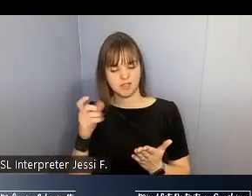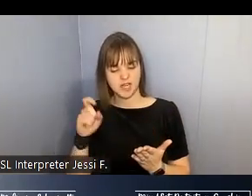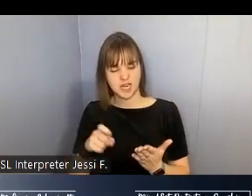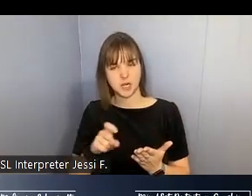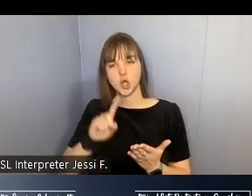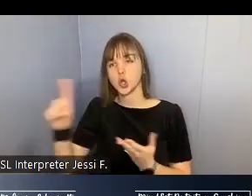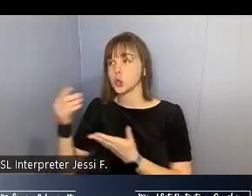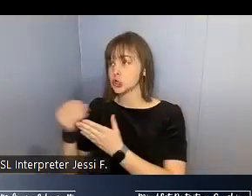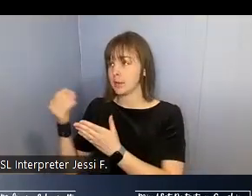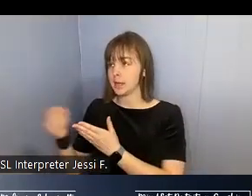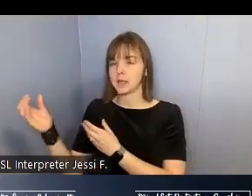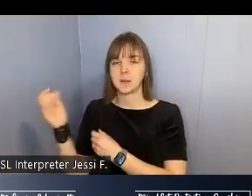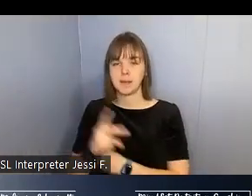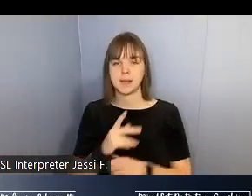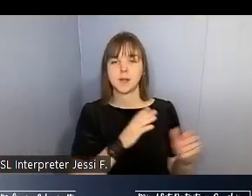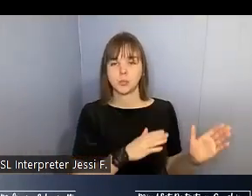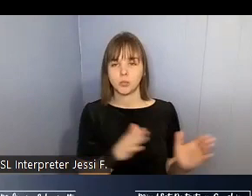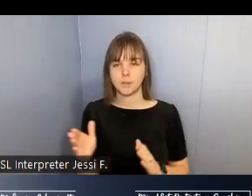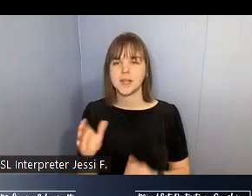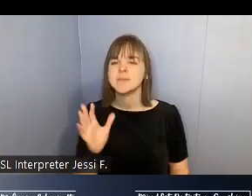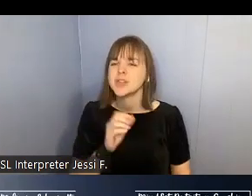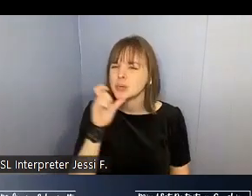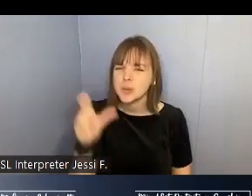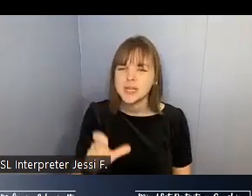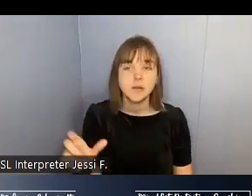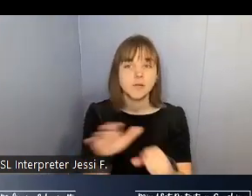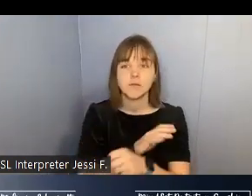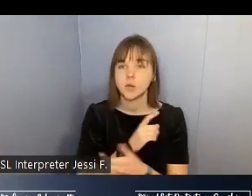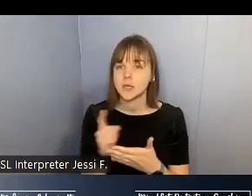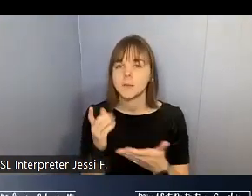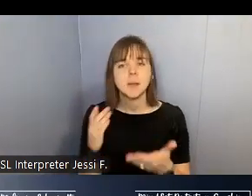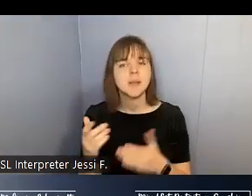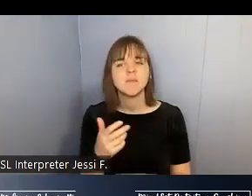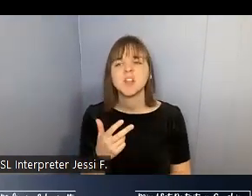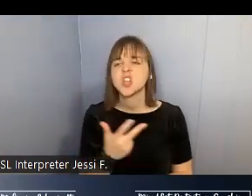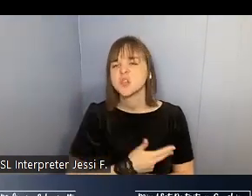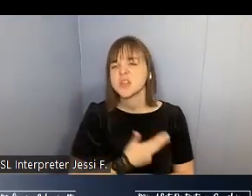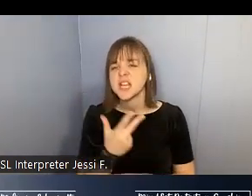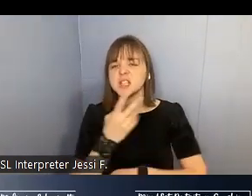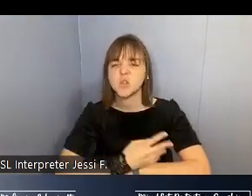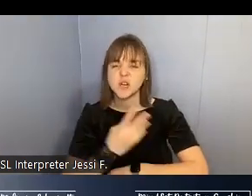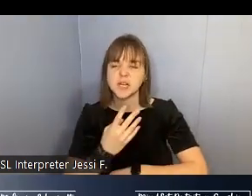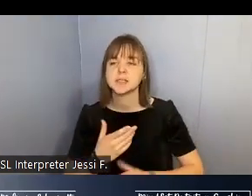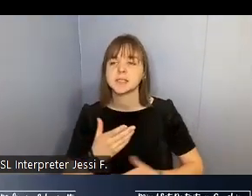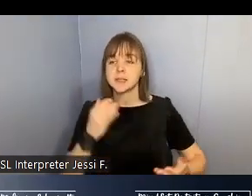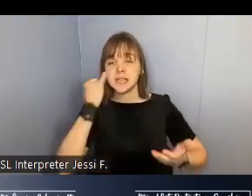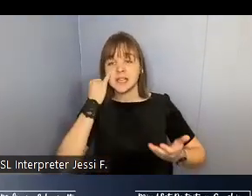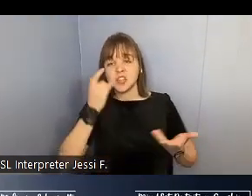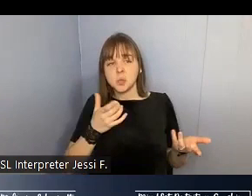You don't have to plan the entire week out. But even three, four days worth of meals. If you're comfortable eating the same meal over and over again, great.